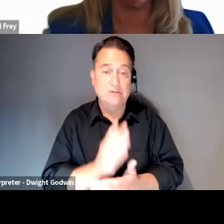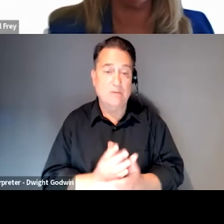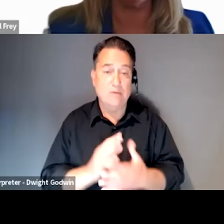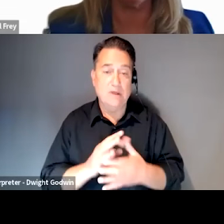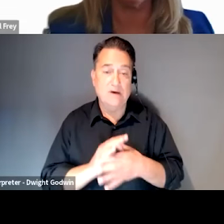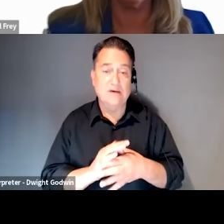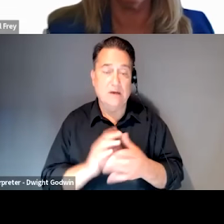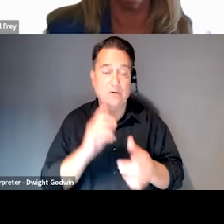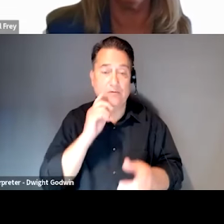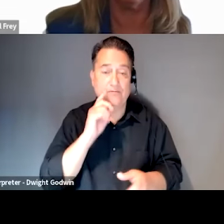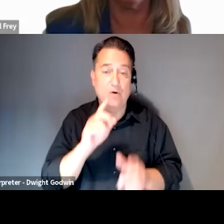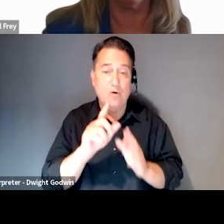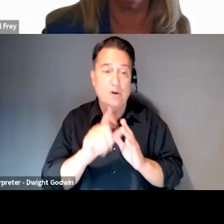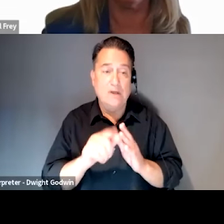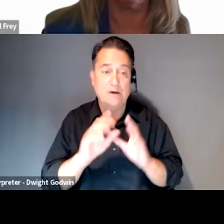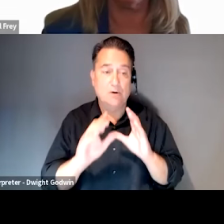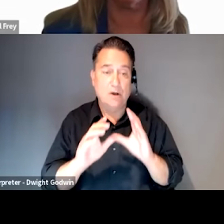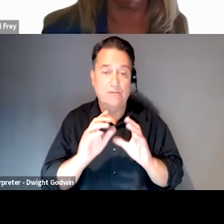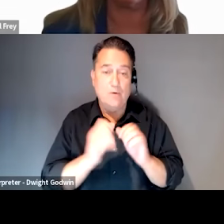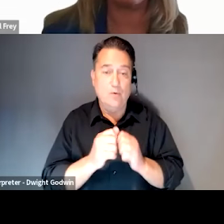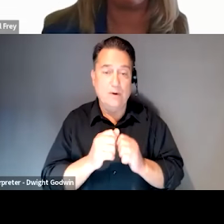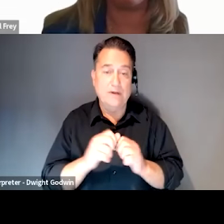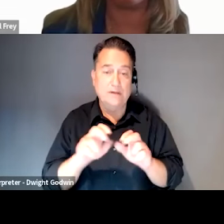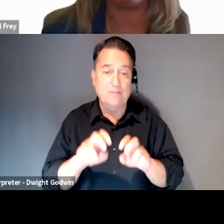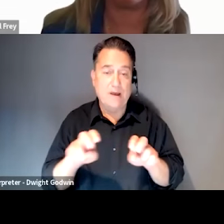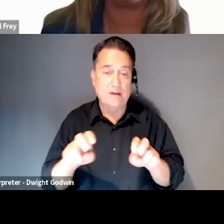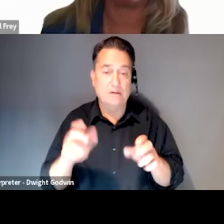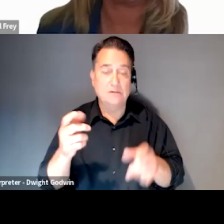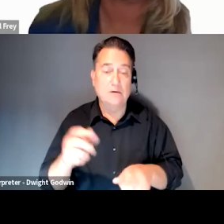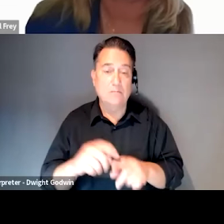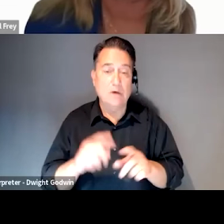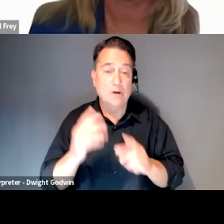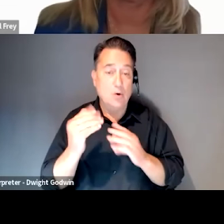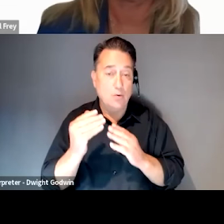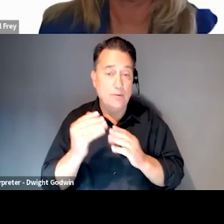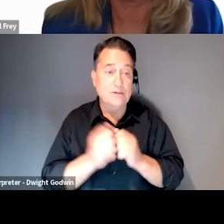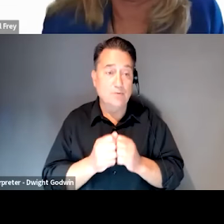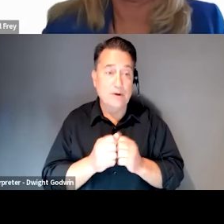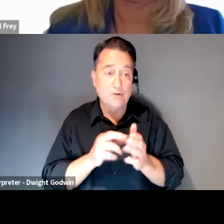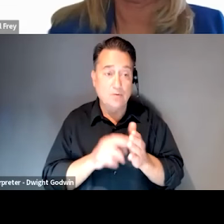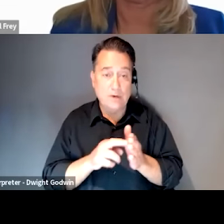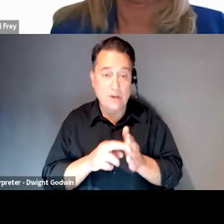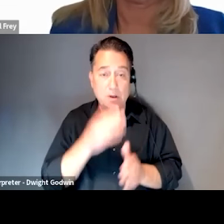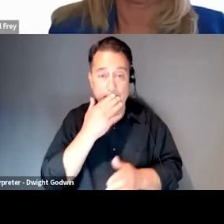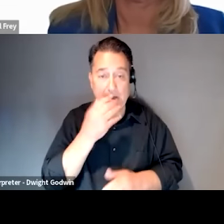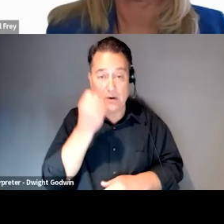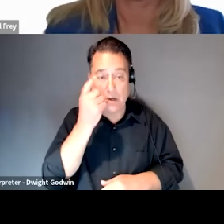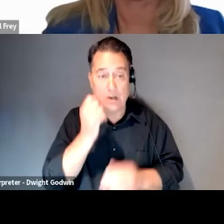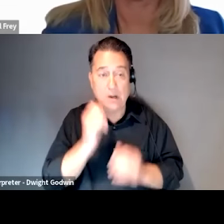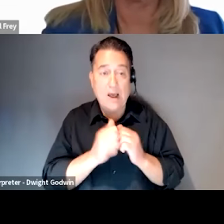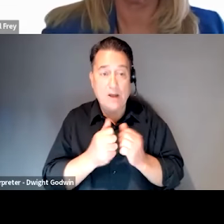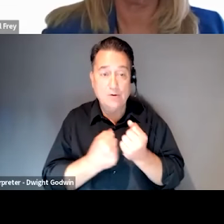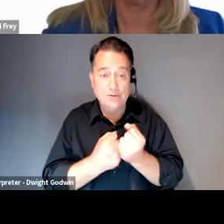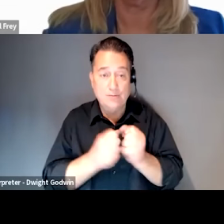for later conversation with the panelists. But the hope is, with research and better understanding of how to support families in need,